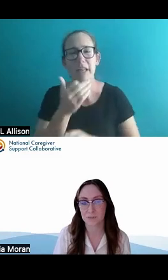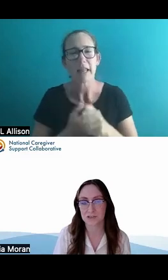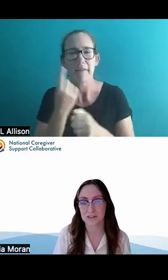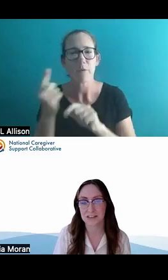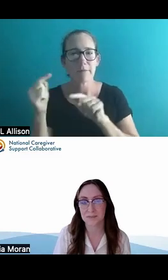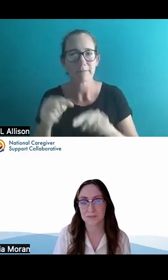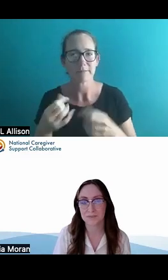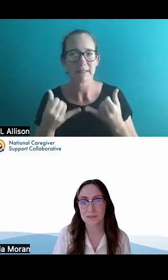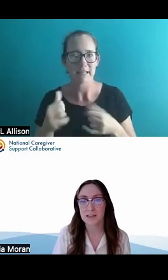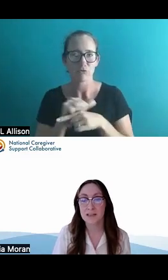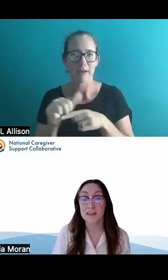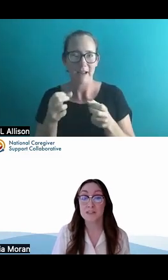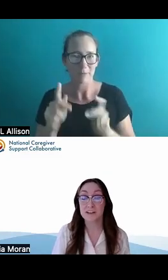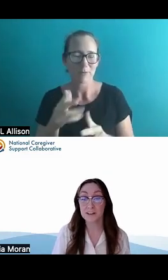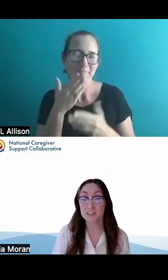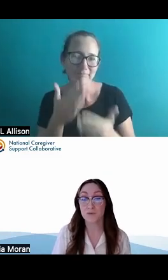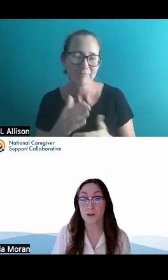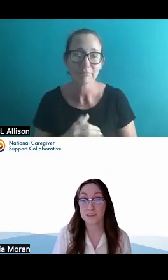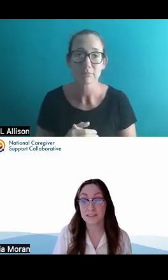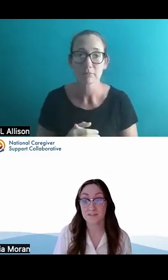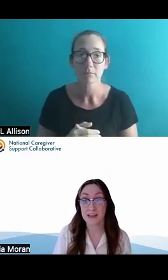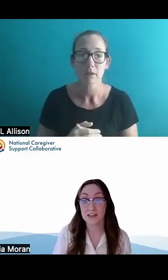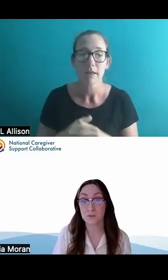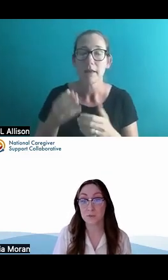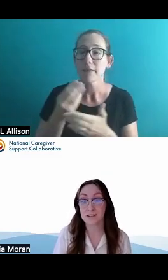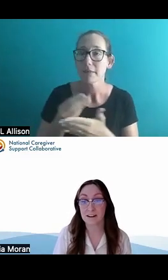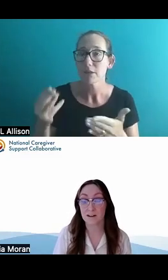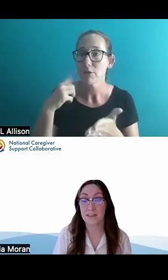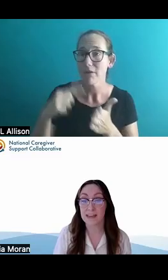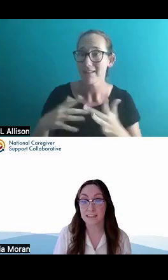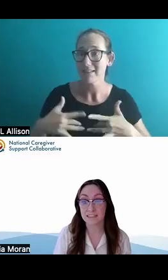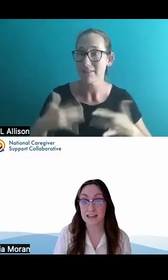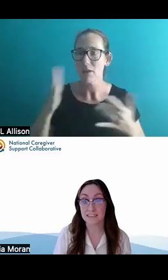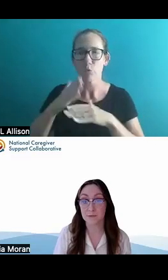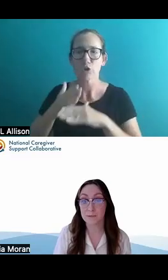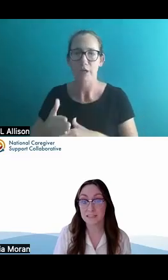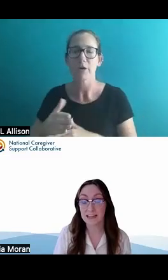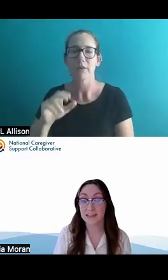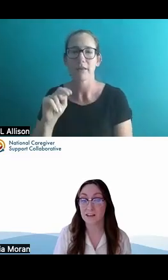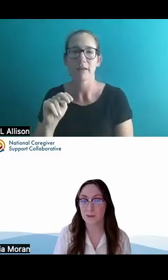opportunity. The materials for this event will be shared on the NCSC website in the